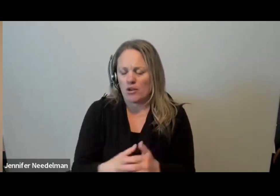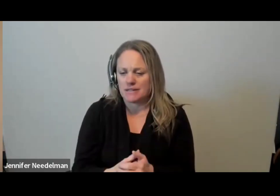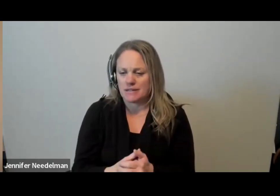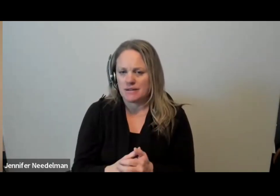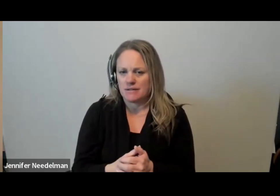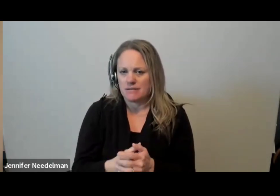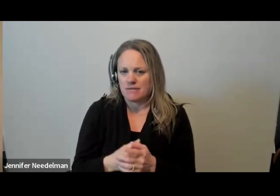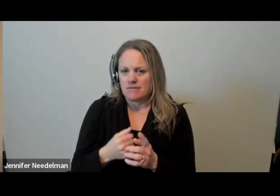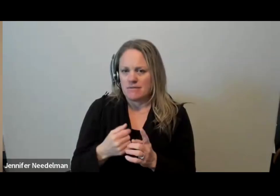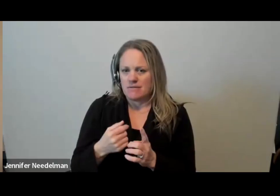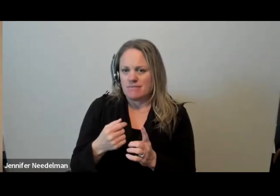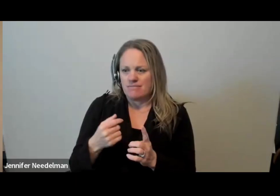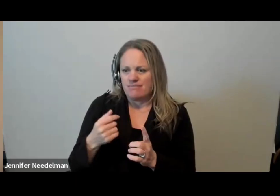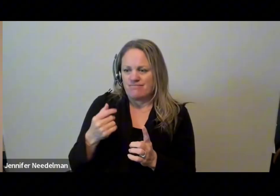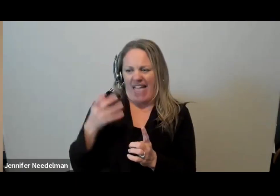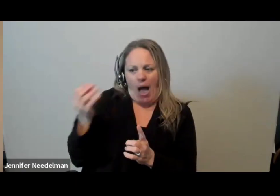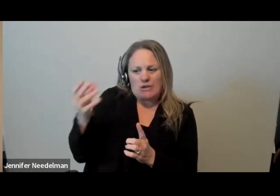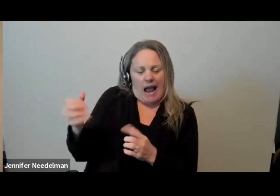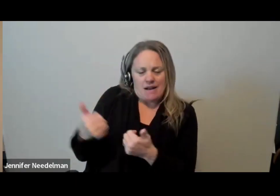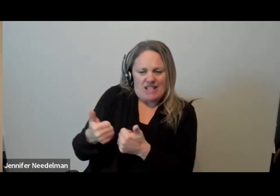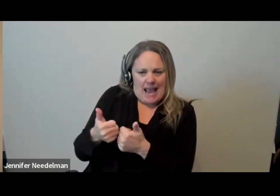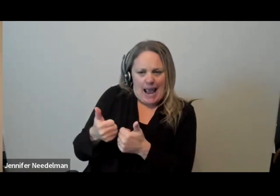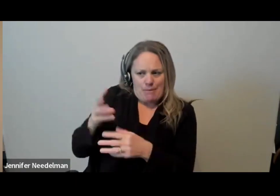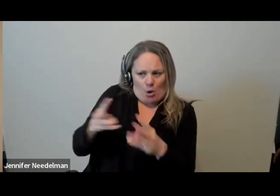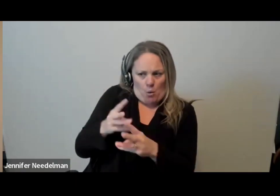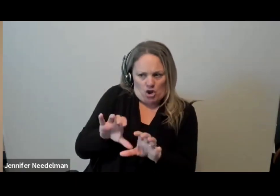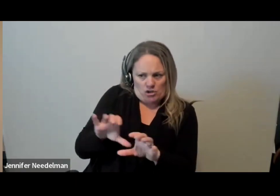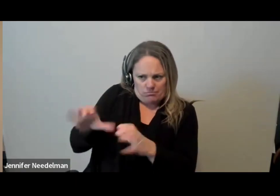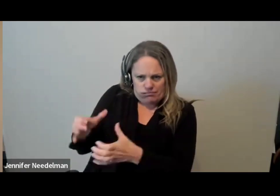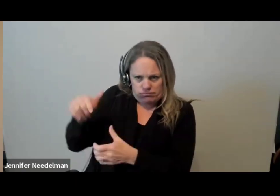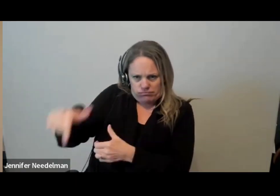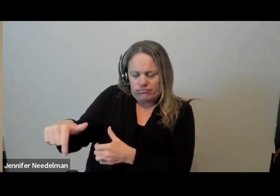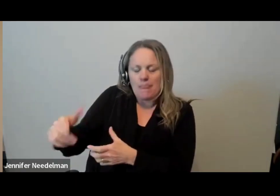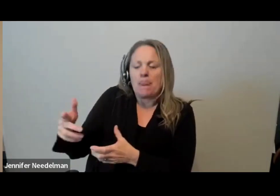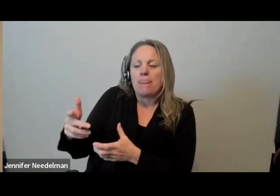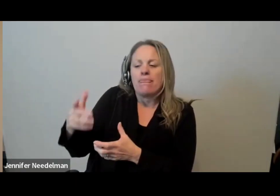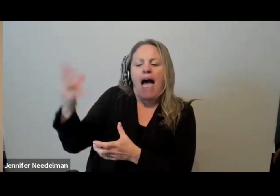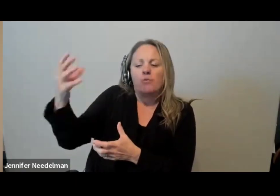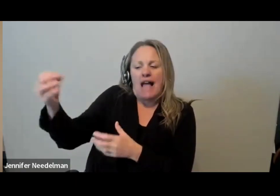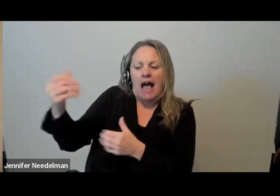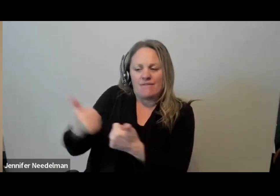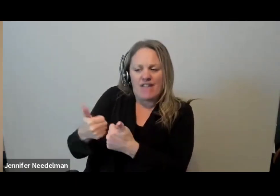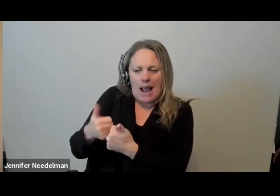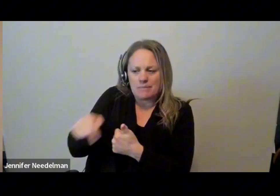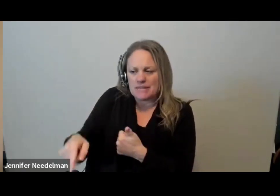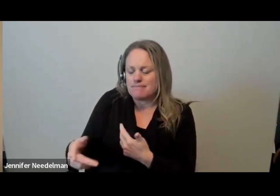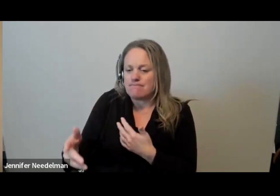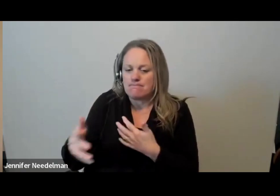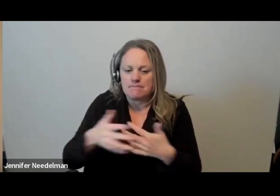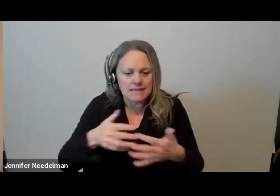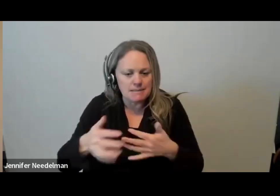and I'll use that to contextualize sort of where I think we're at with games. So regardless of, you know,